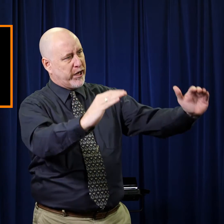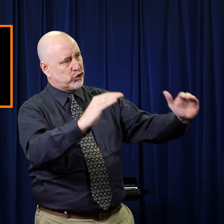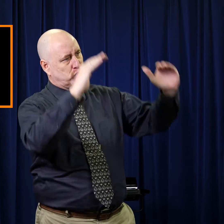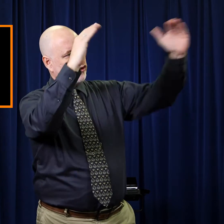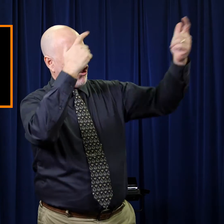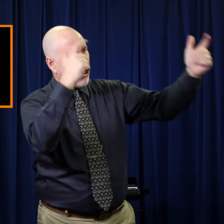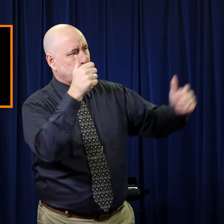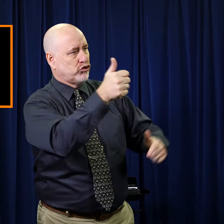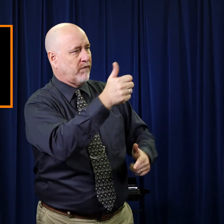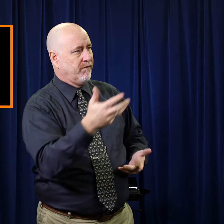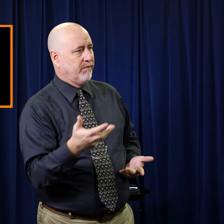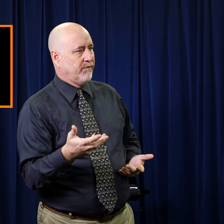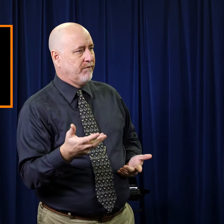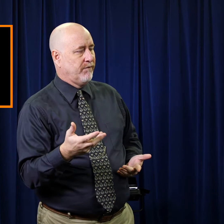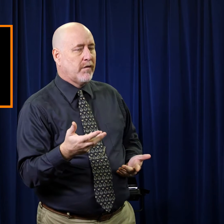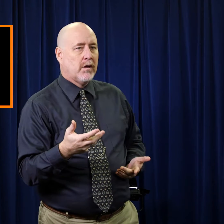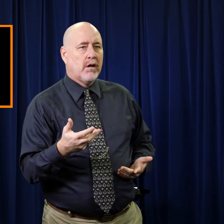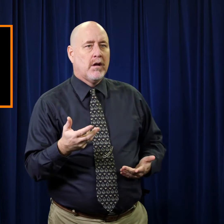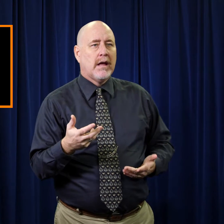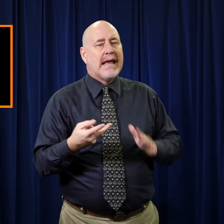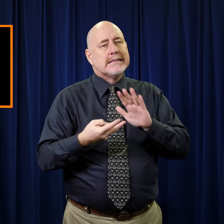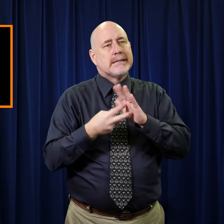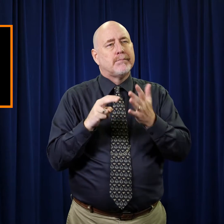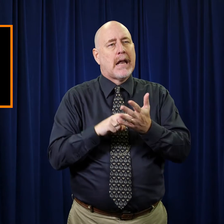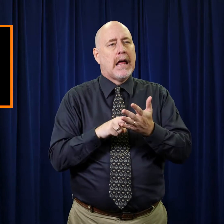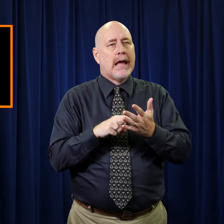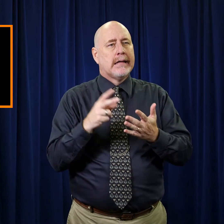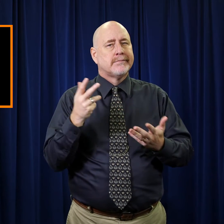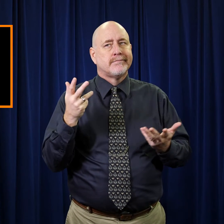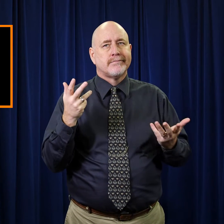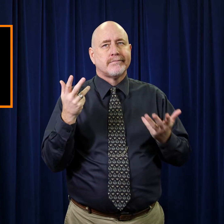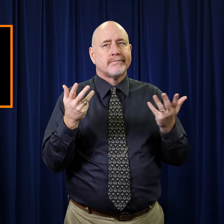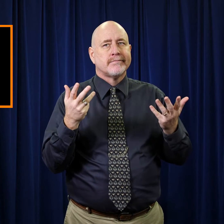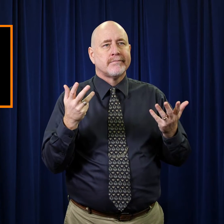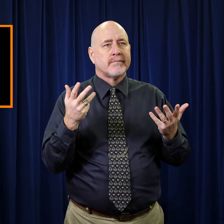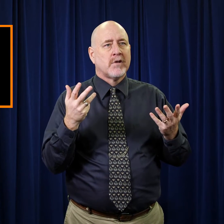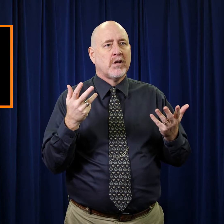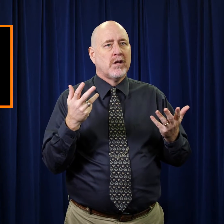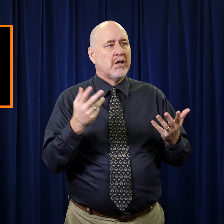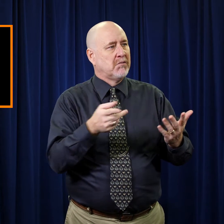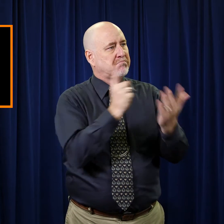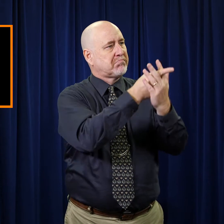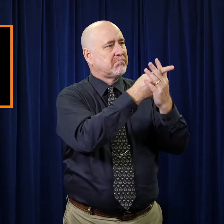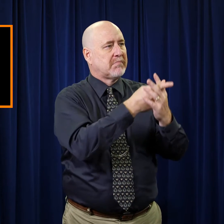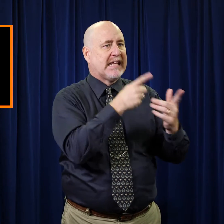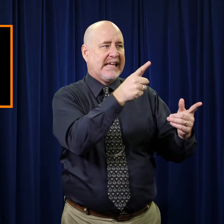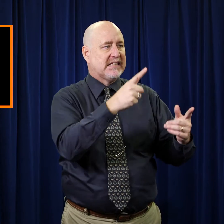they said, "You exalt yourself." It's an implied assertion that he is